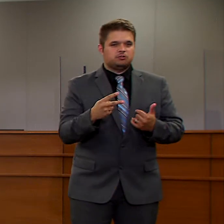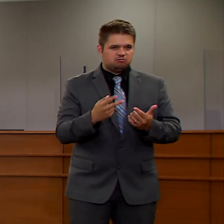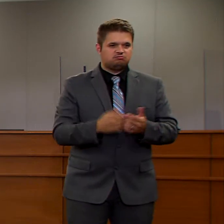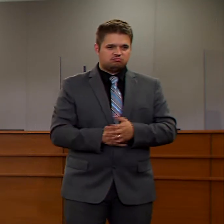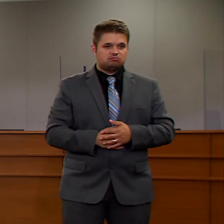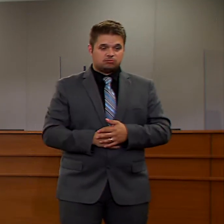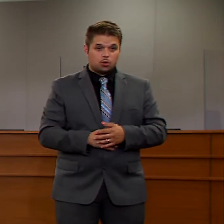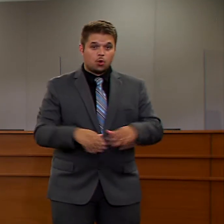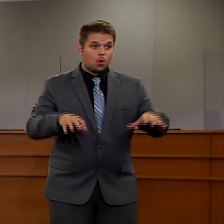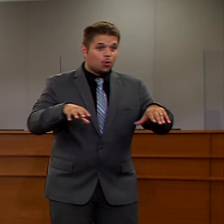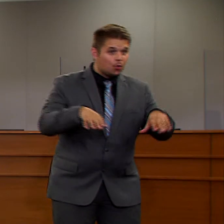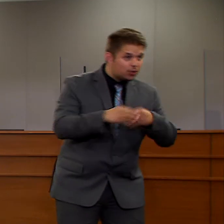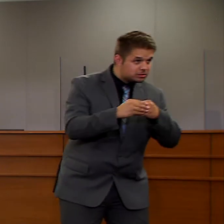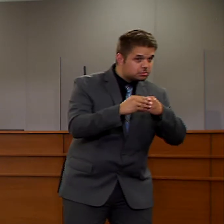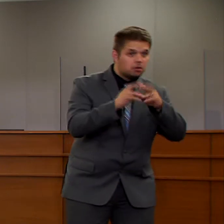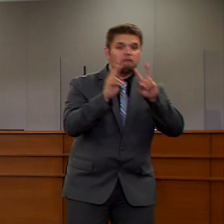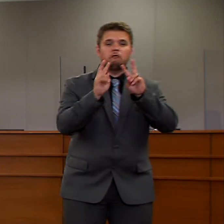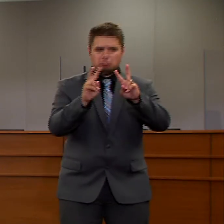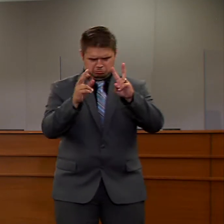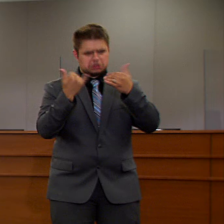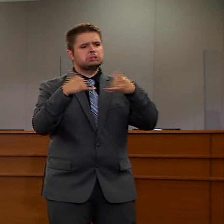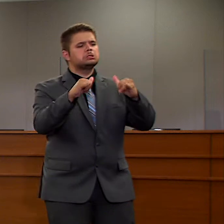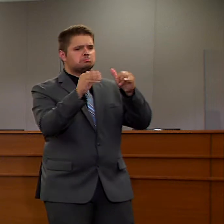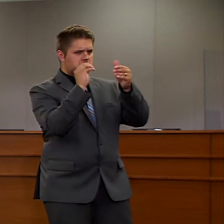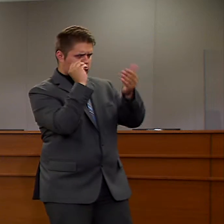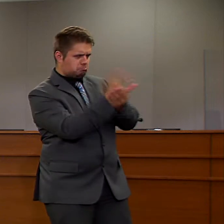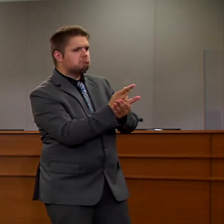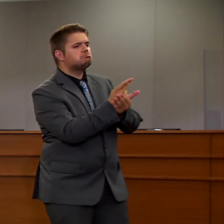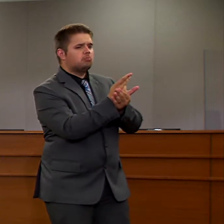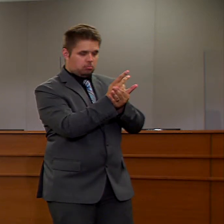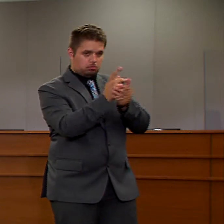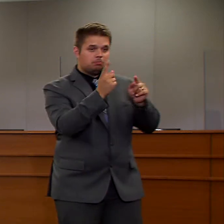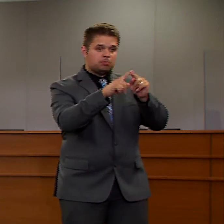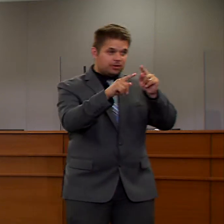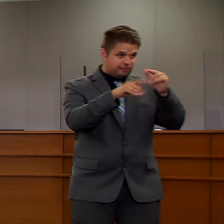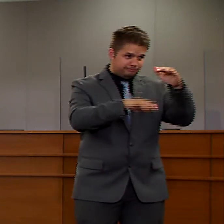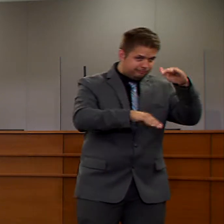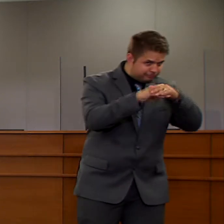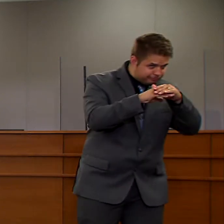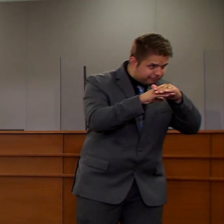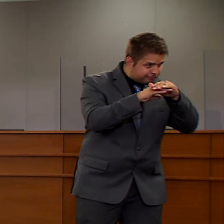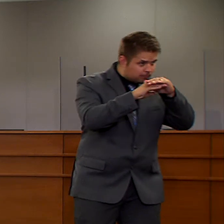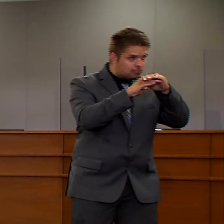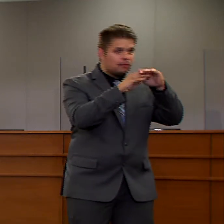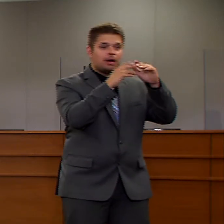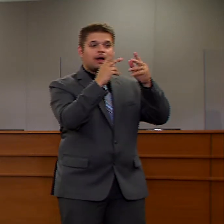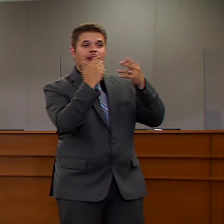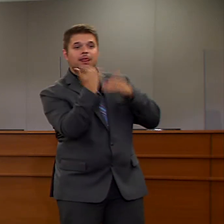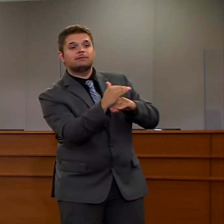Weddings and funerals services are still allowed but are restricted to 30 people or fewer.